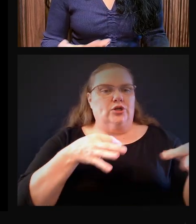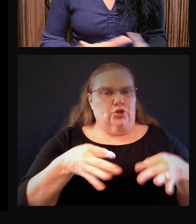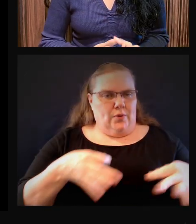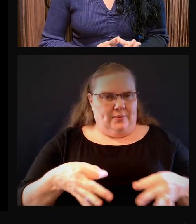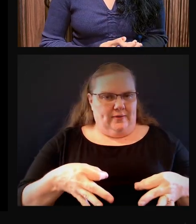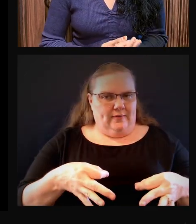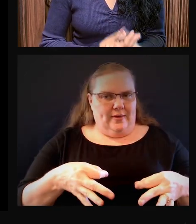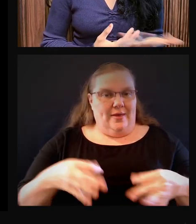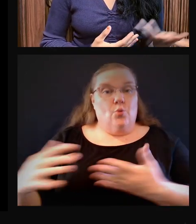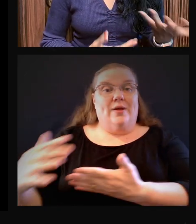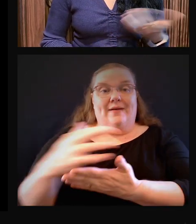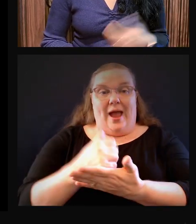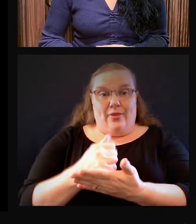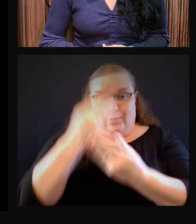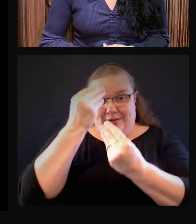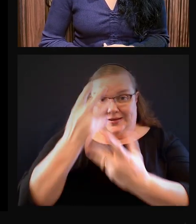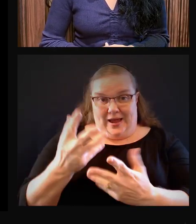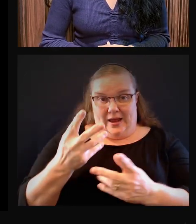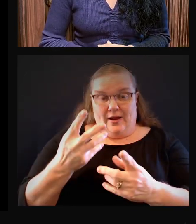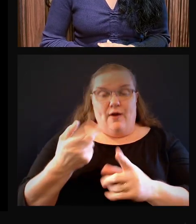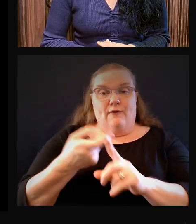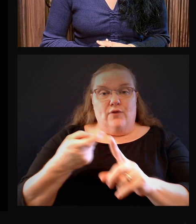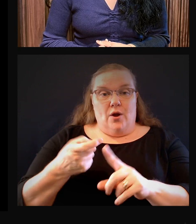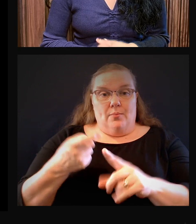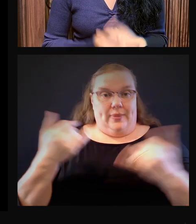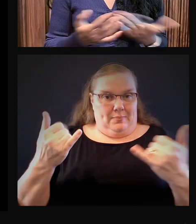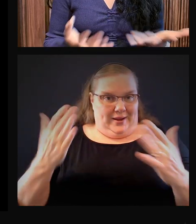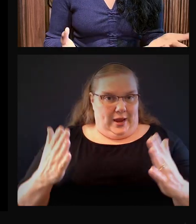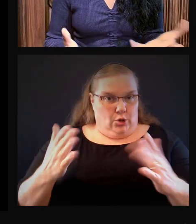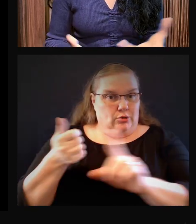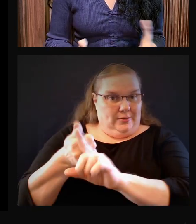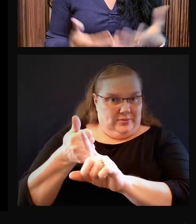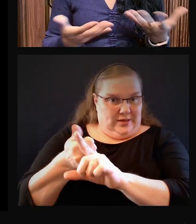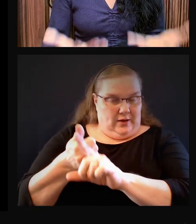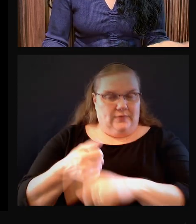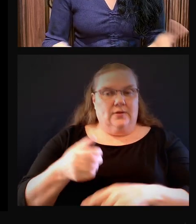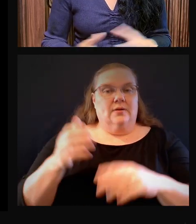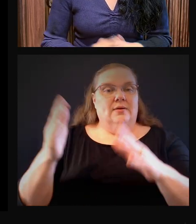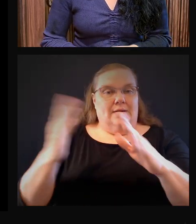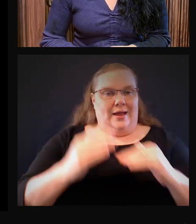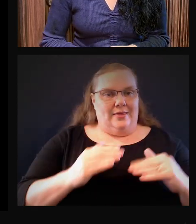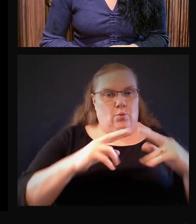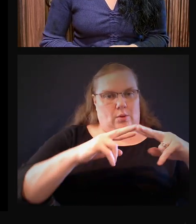from the players' Play Stream events and break down the players into those particular segments.